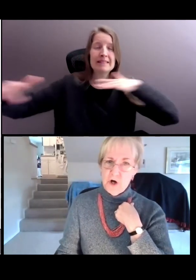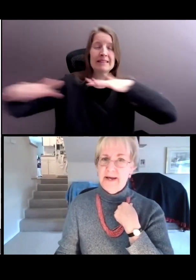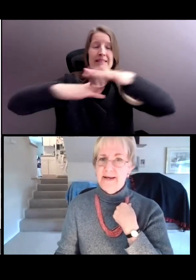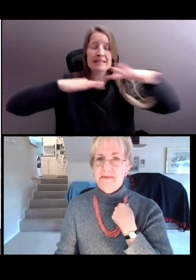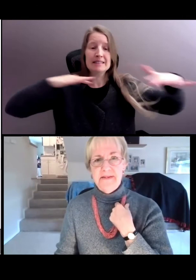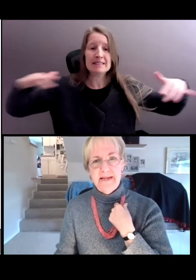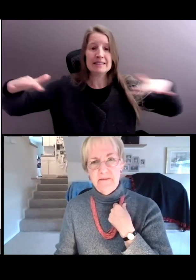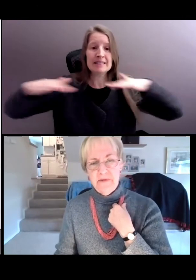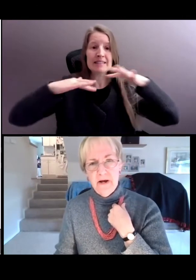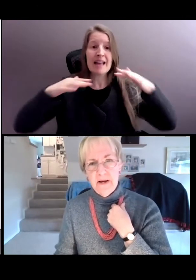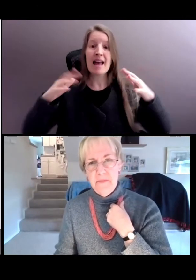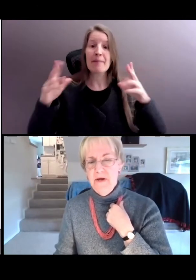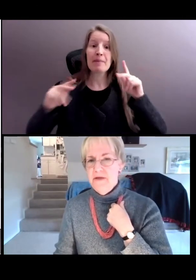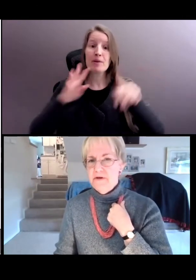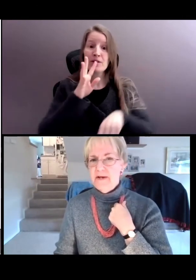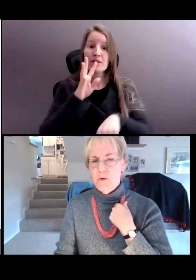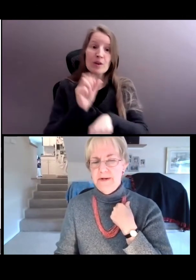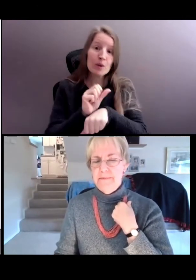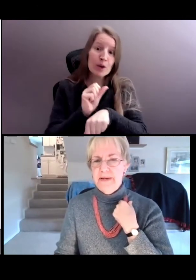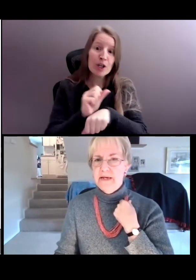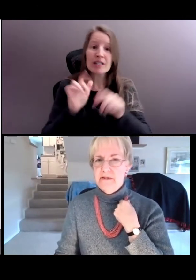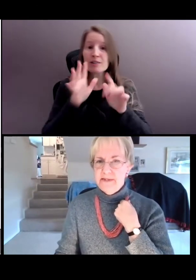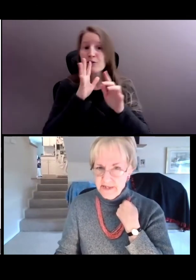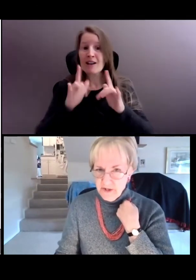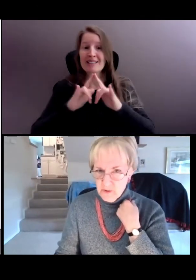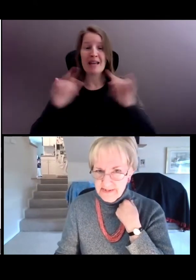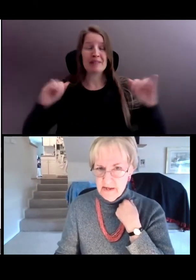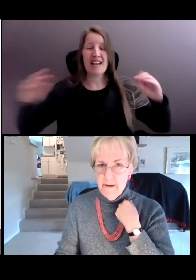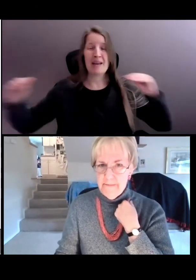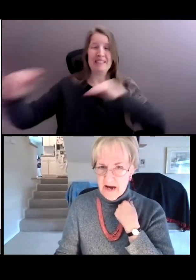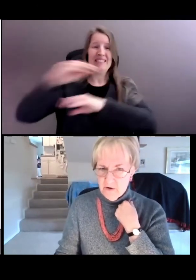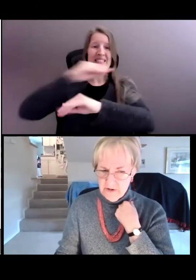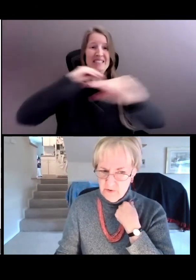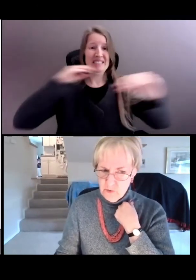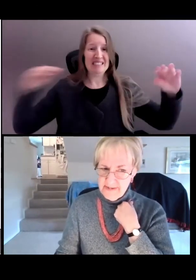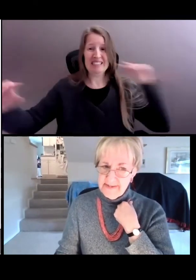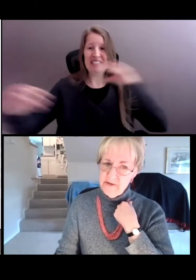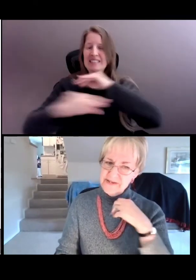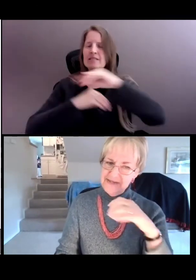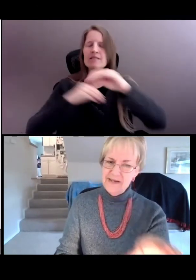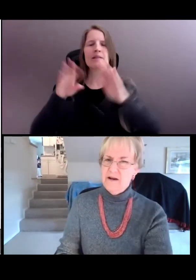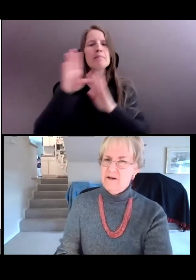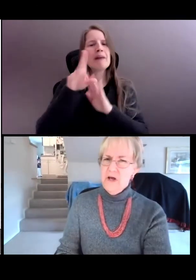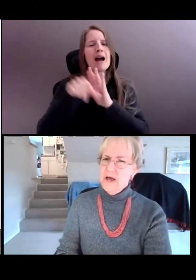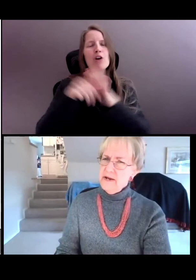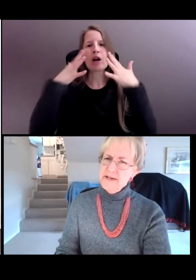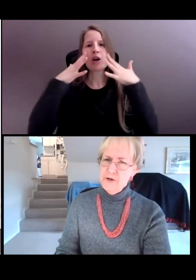talking at the same time there is going to be continuous background noise This is not